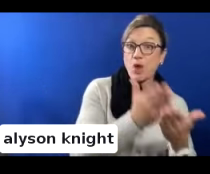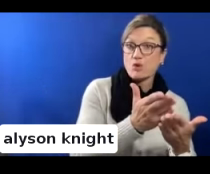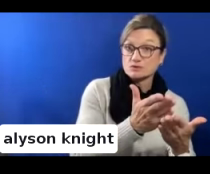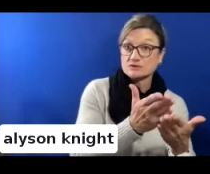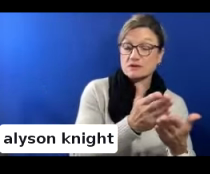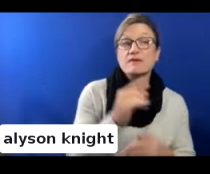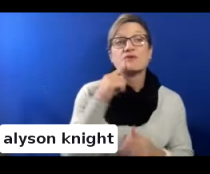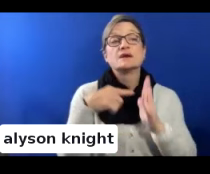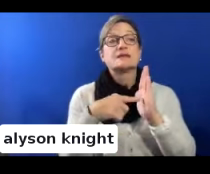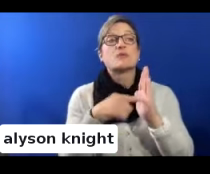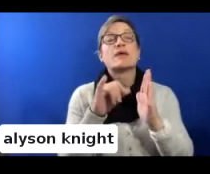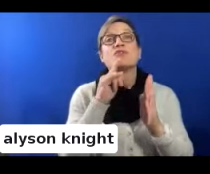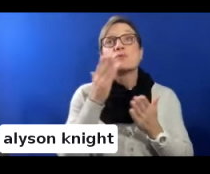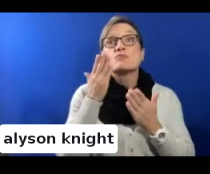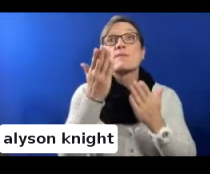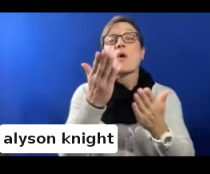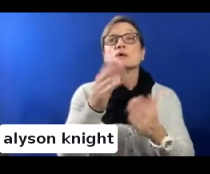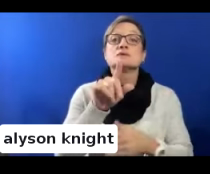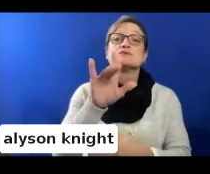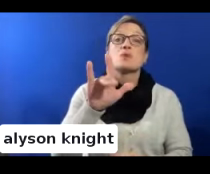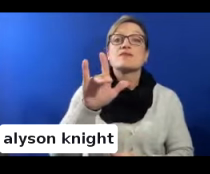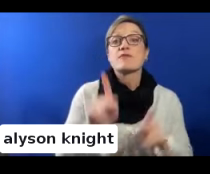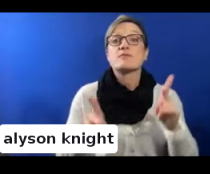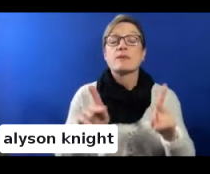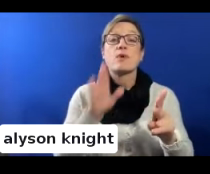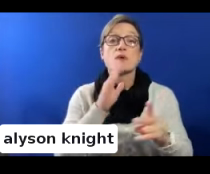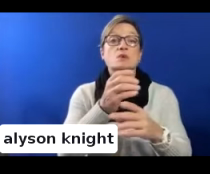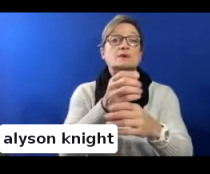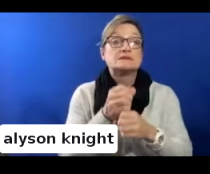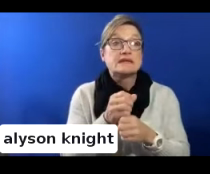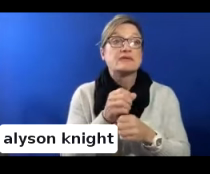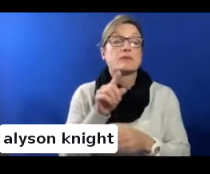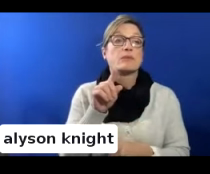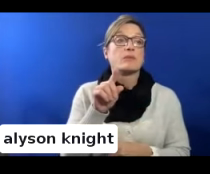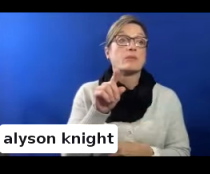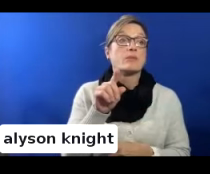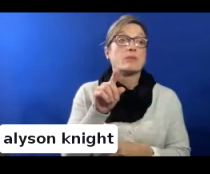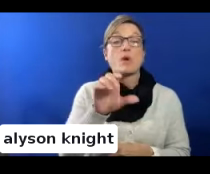For example, if you propose 25 people will receive 100 therapy sessions,